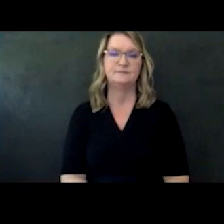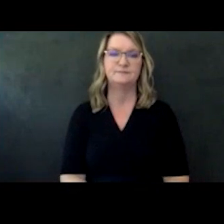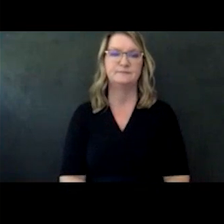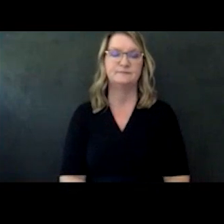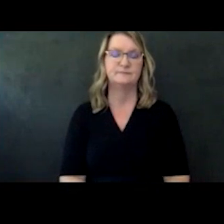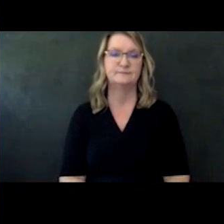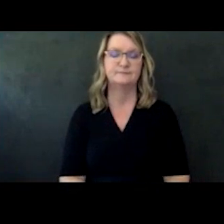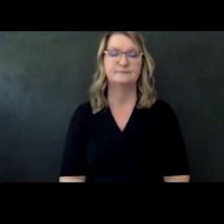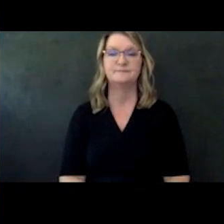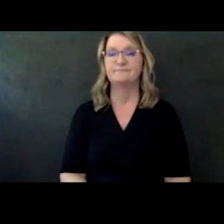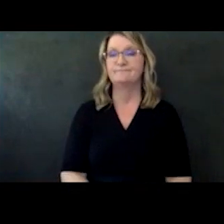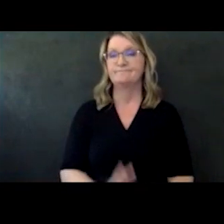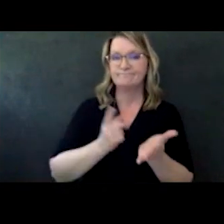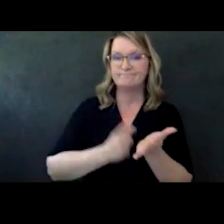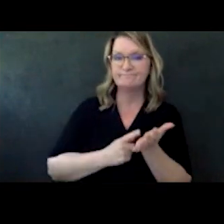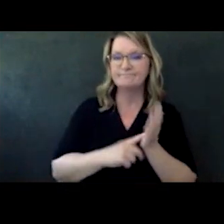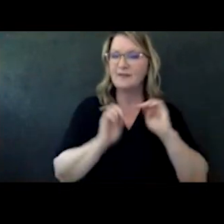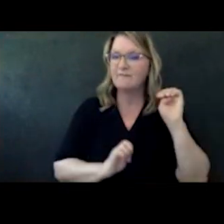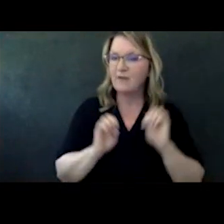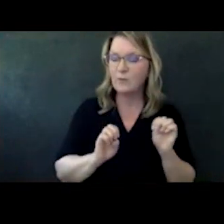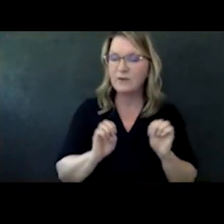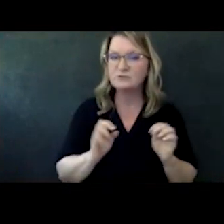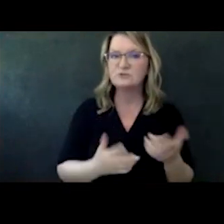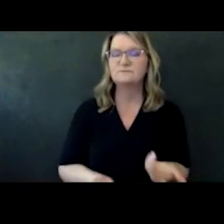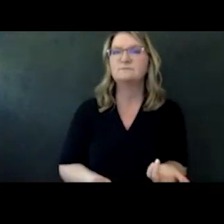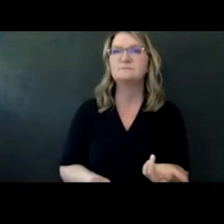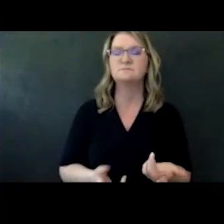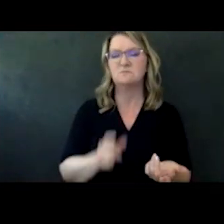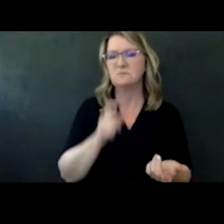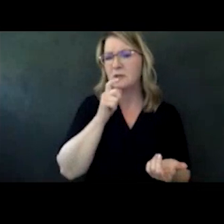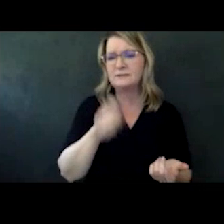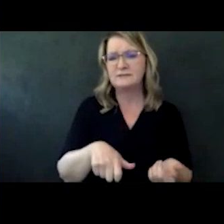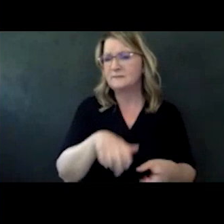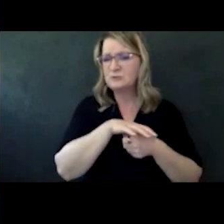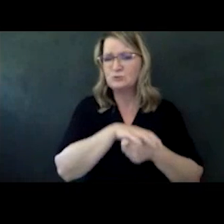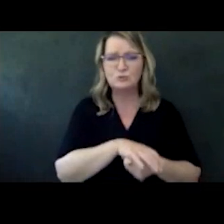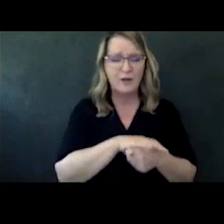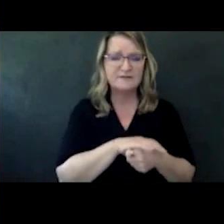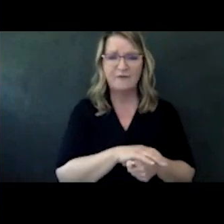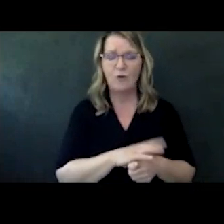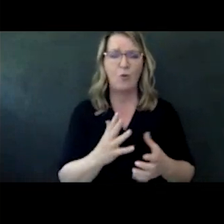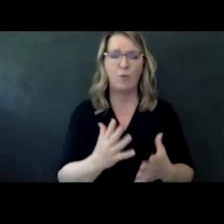it's time to talk evaluation. This really does not need to be stressful or overwhelming. After you